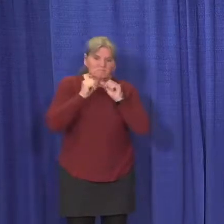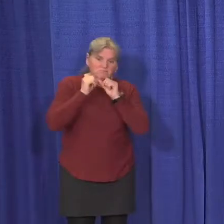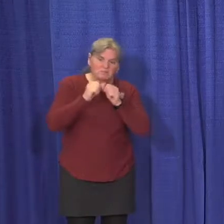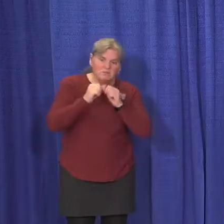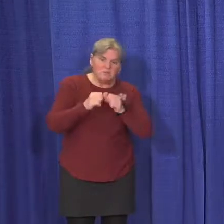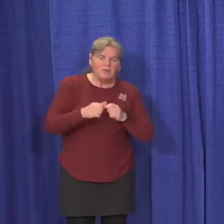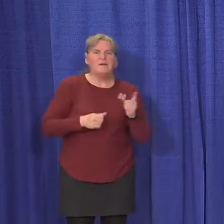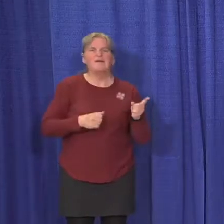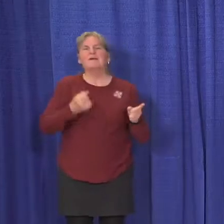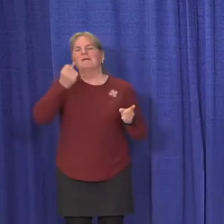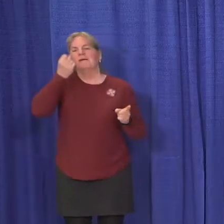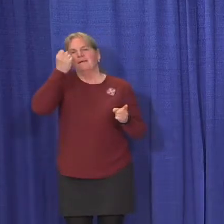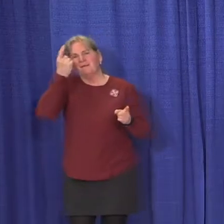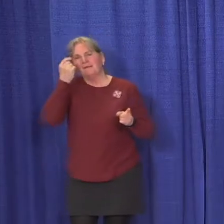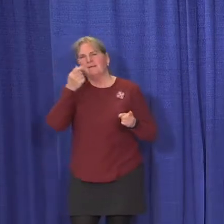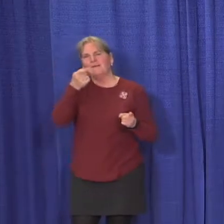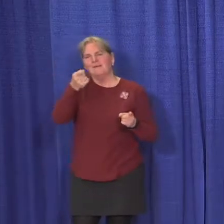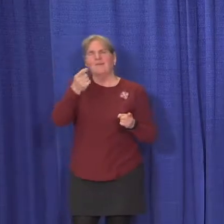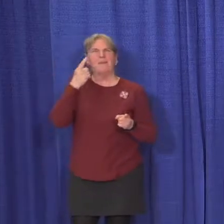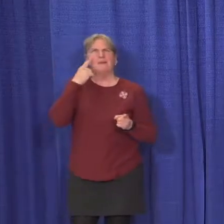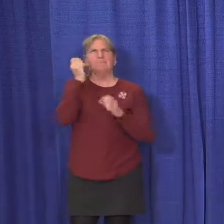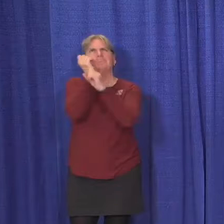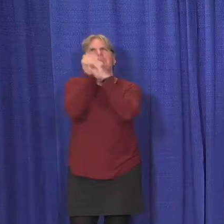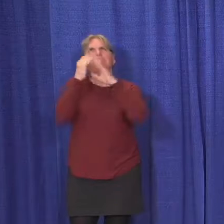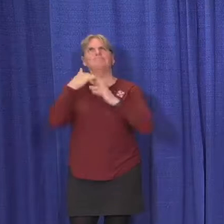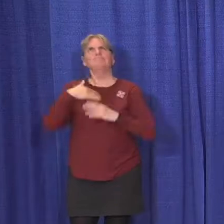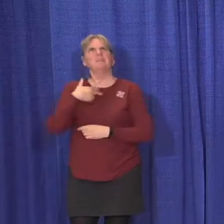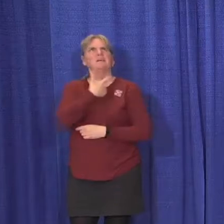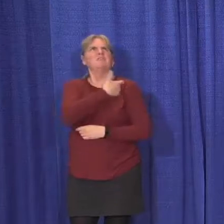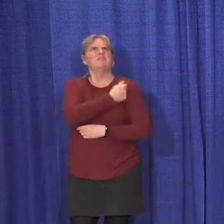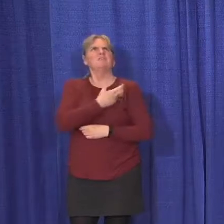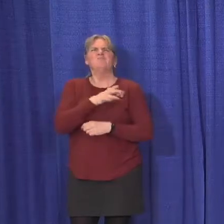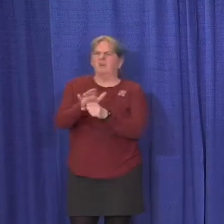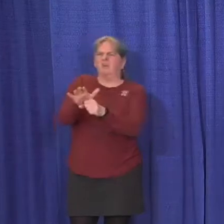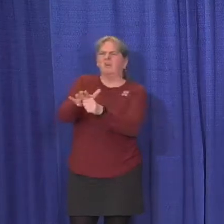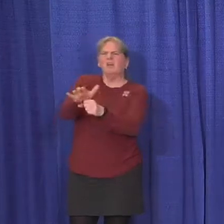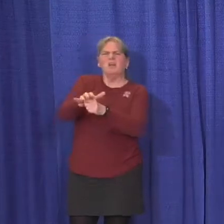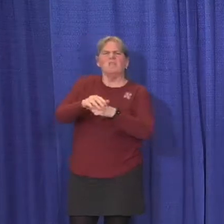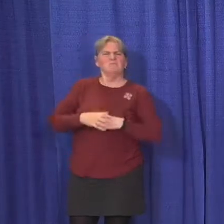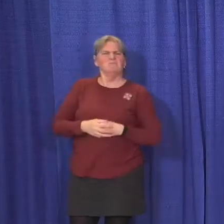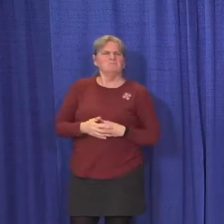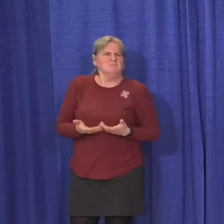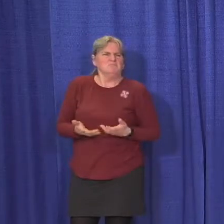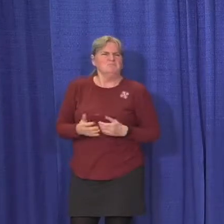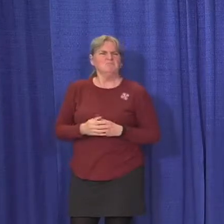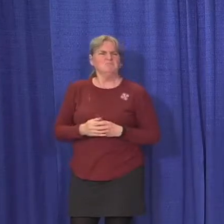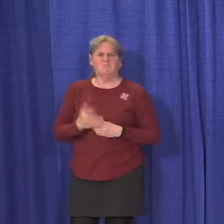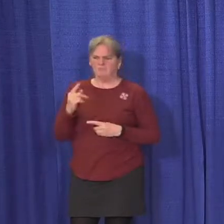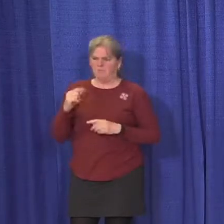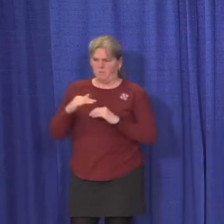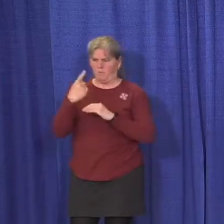distance or wear a mask and I do understand people think they are vaccinated that should be enough